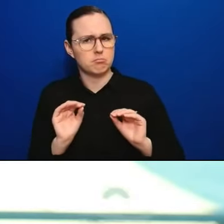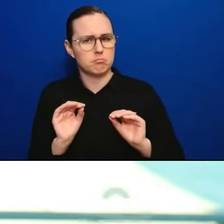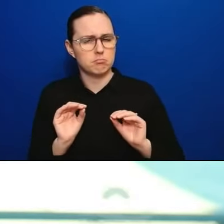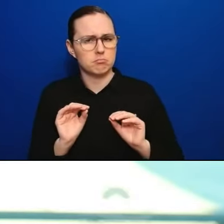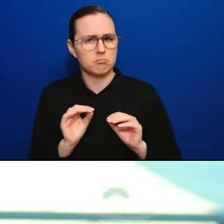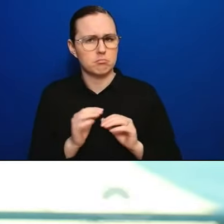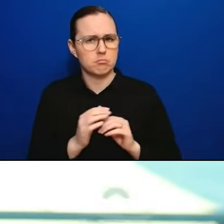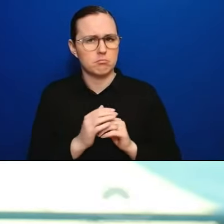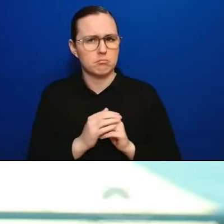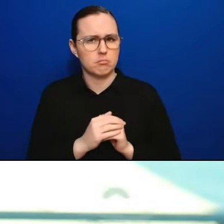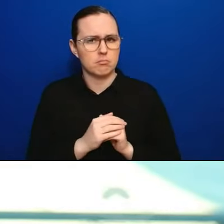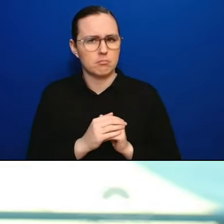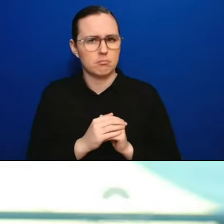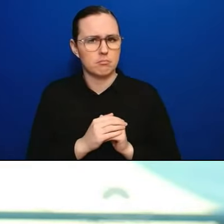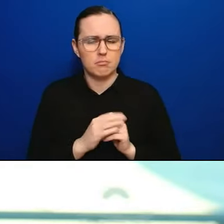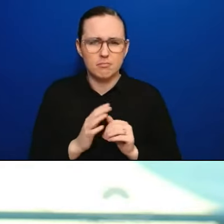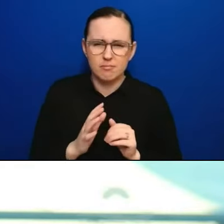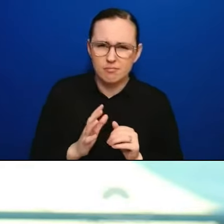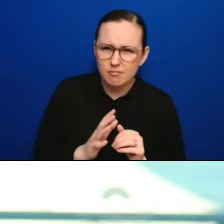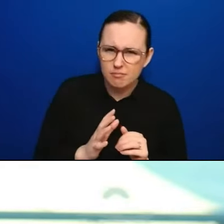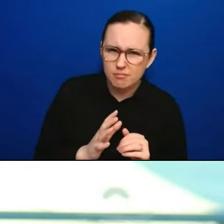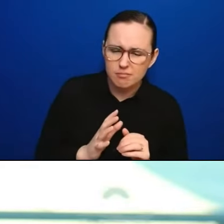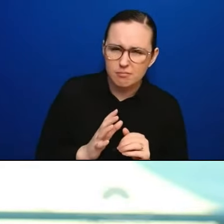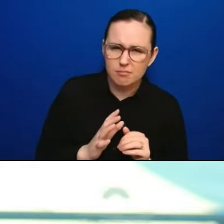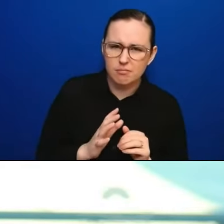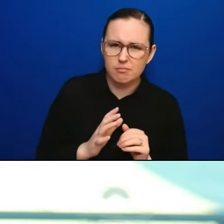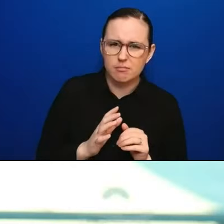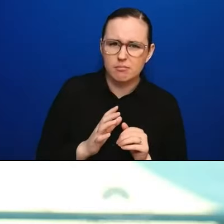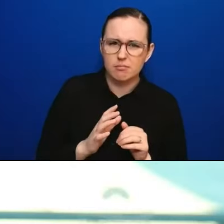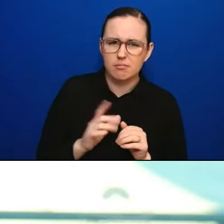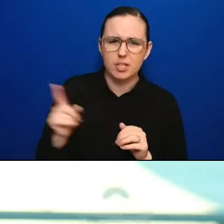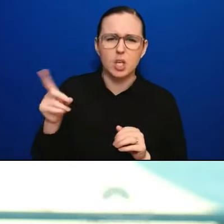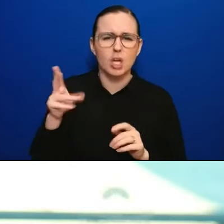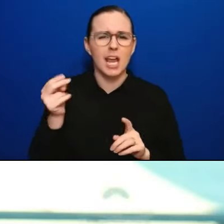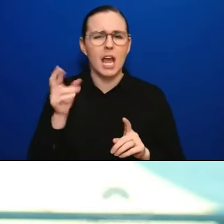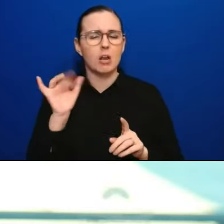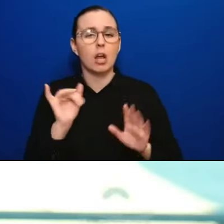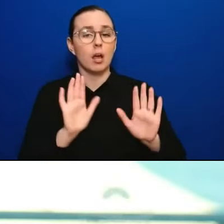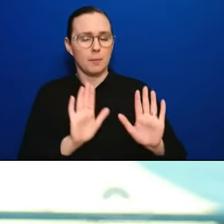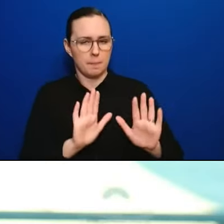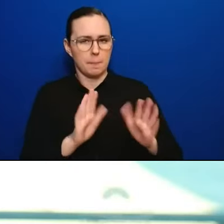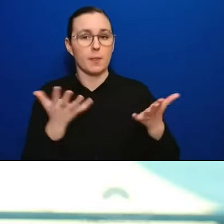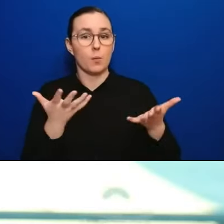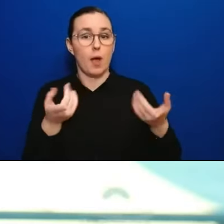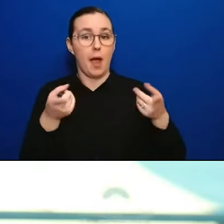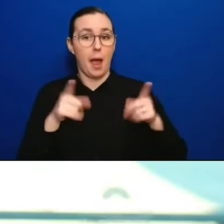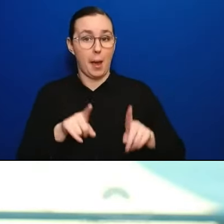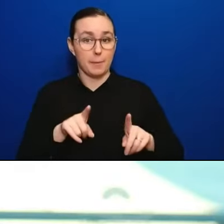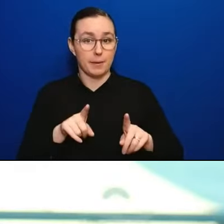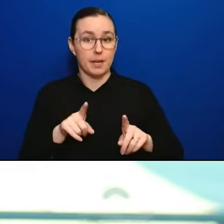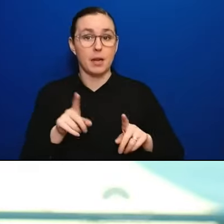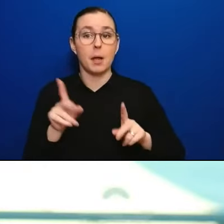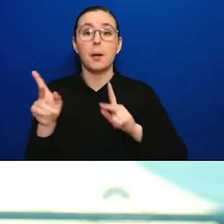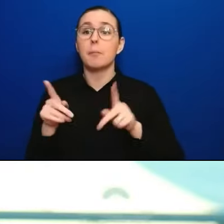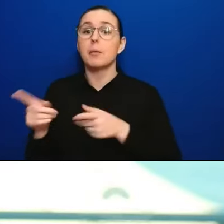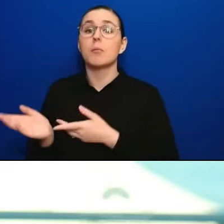haven't had any transmissions